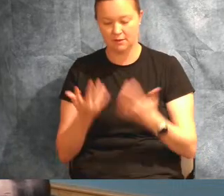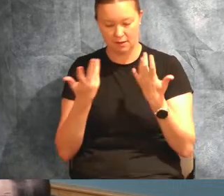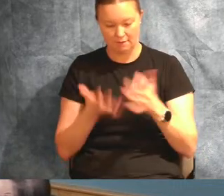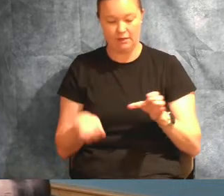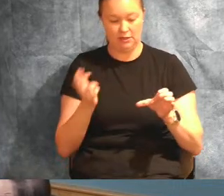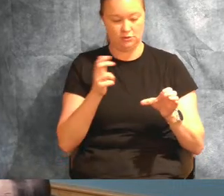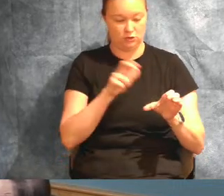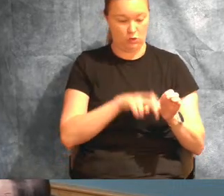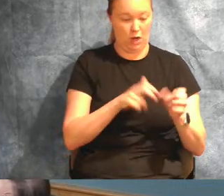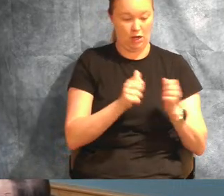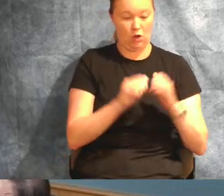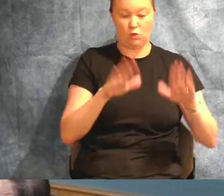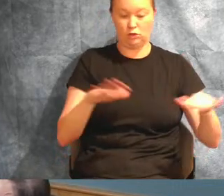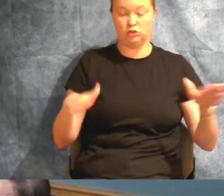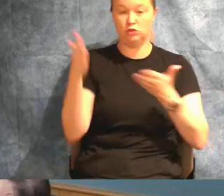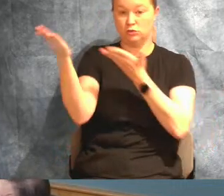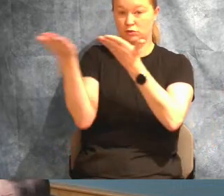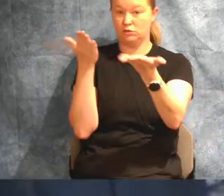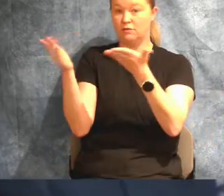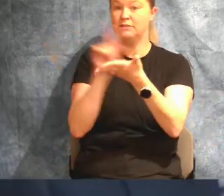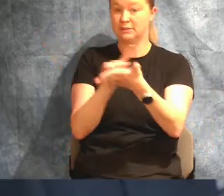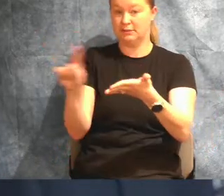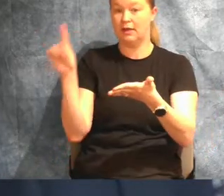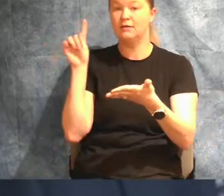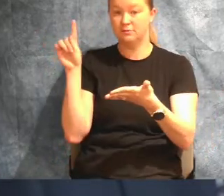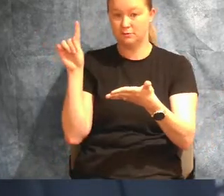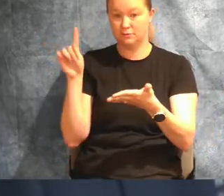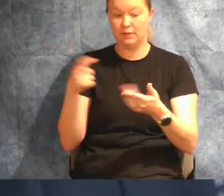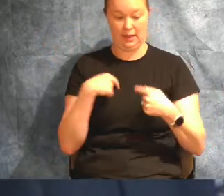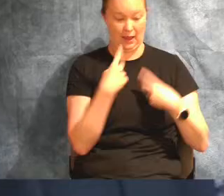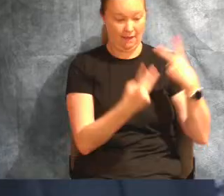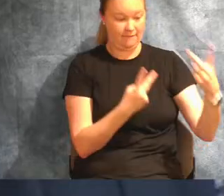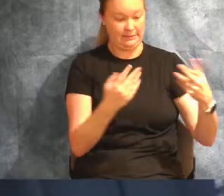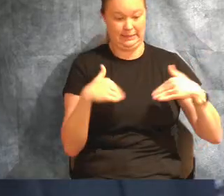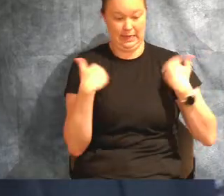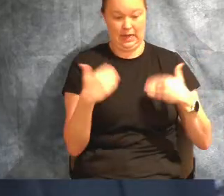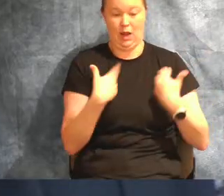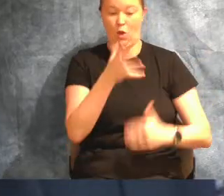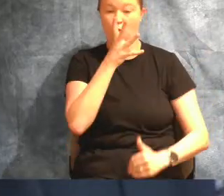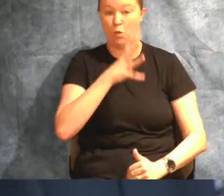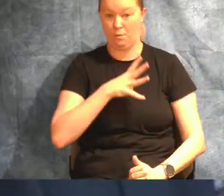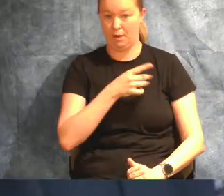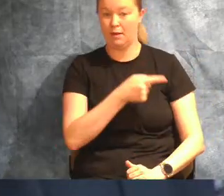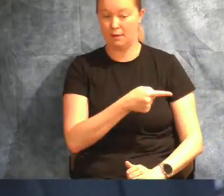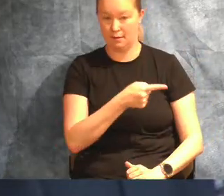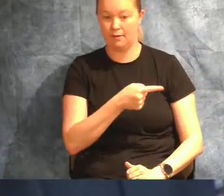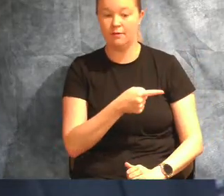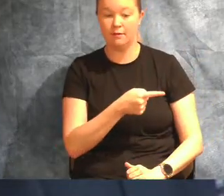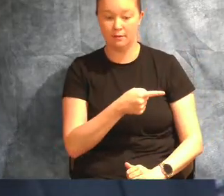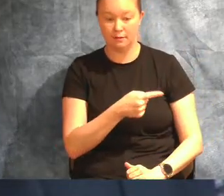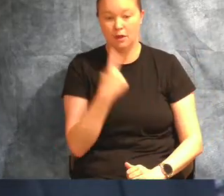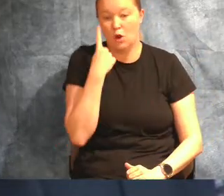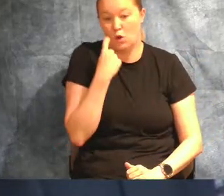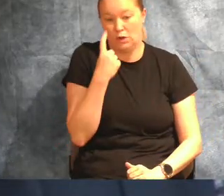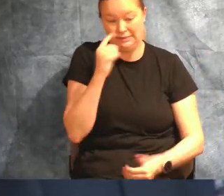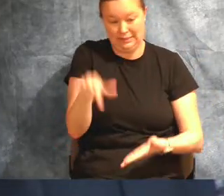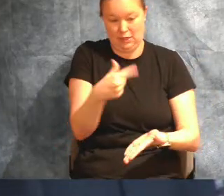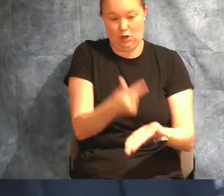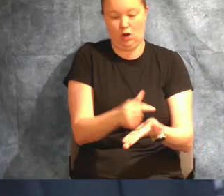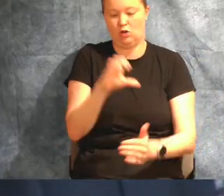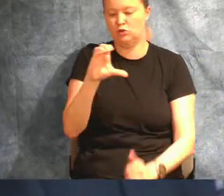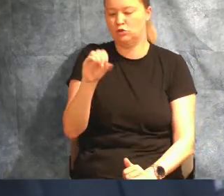with children services last week. visited a young woman who is recently graduated from Colerain High